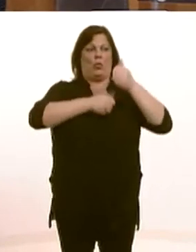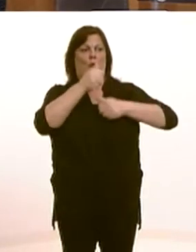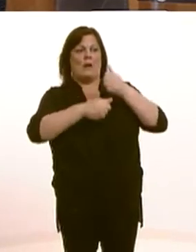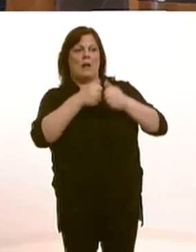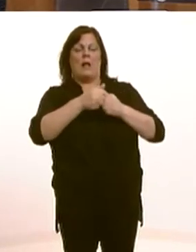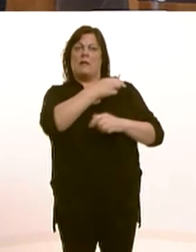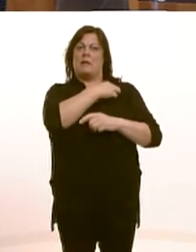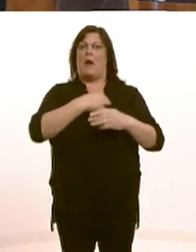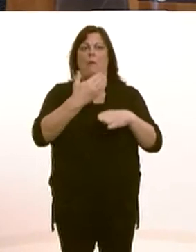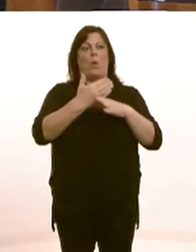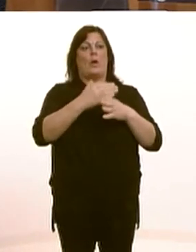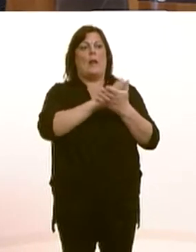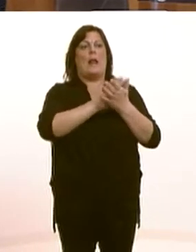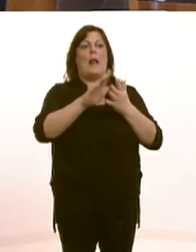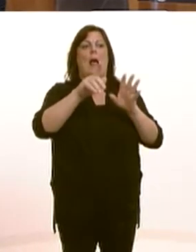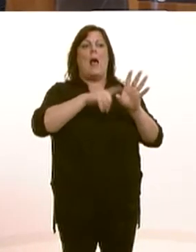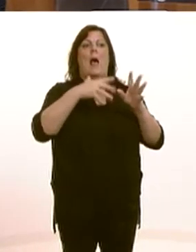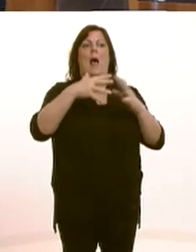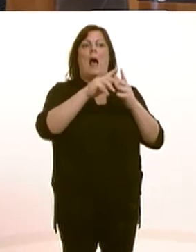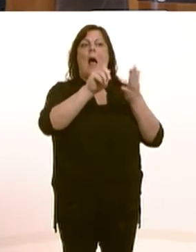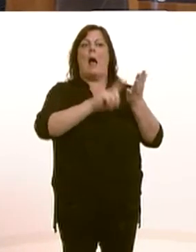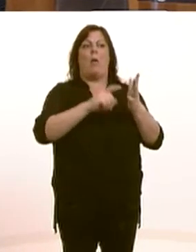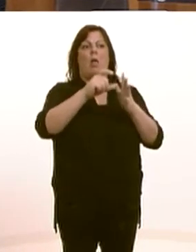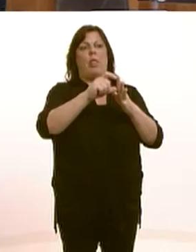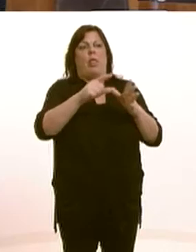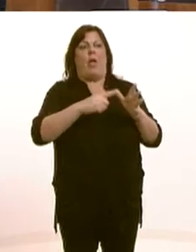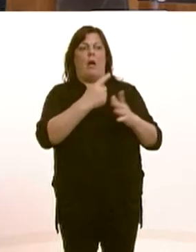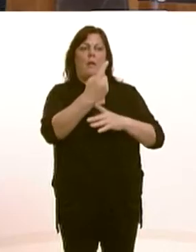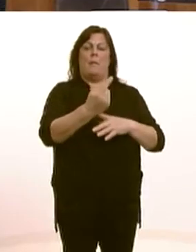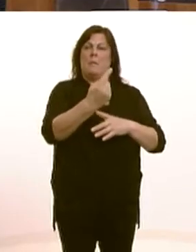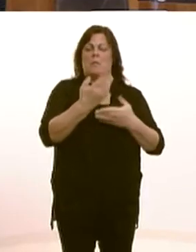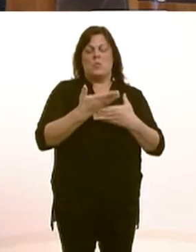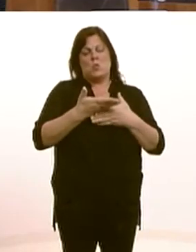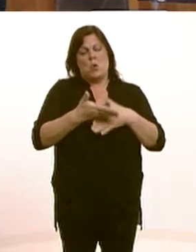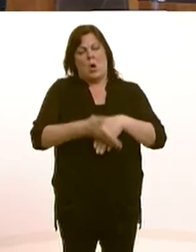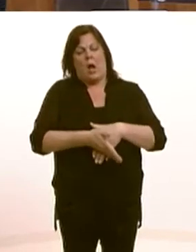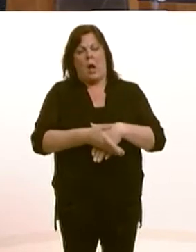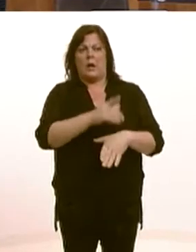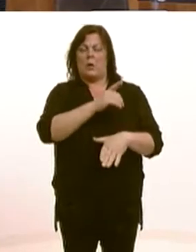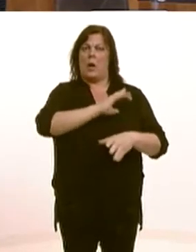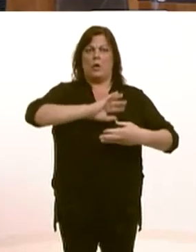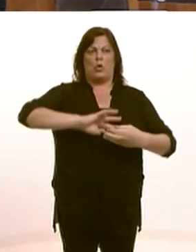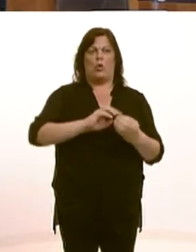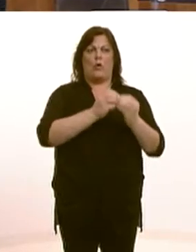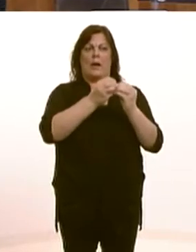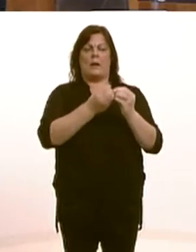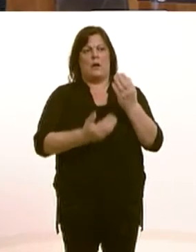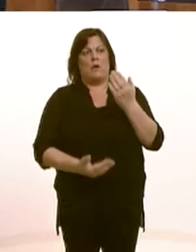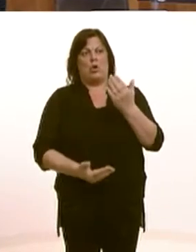Dda that have worked extremely hard at delivering this new, highly successful and innovative